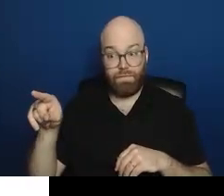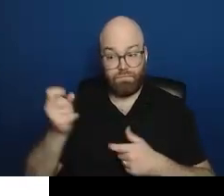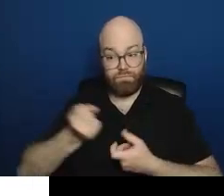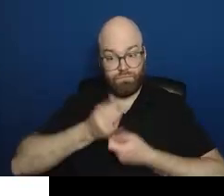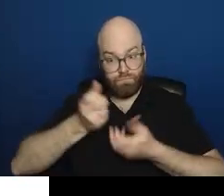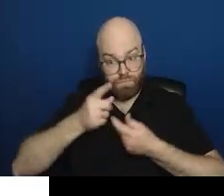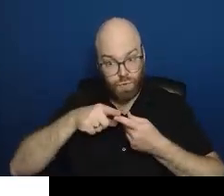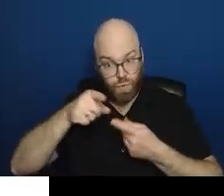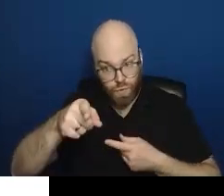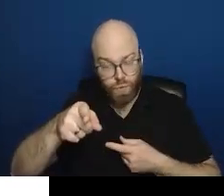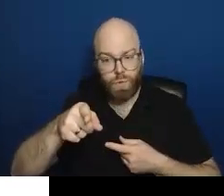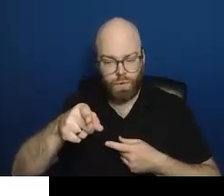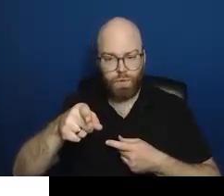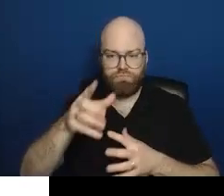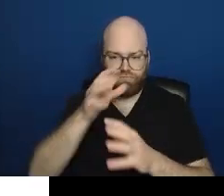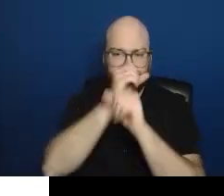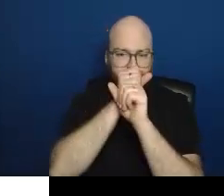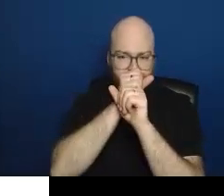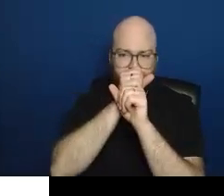confidentiality with them is crucial.